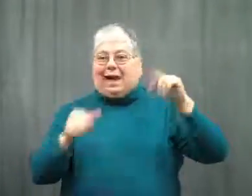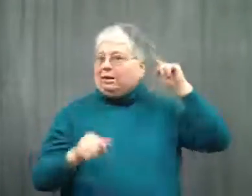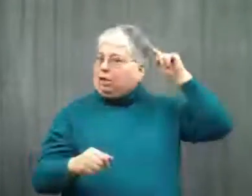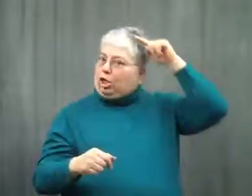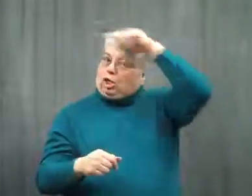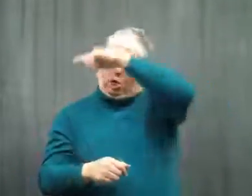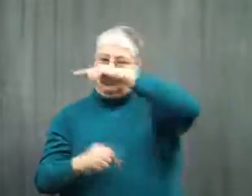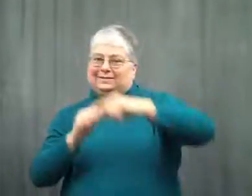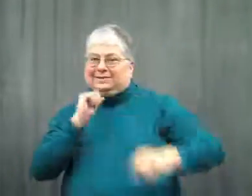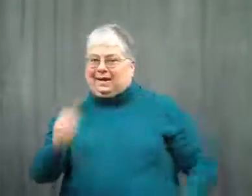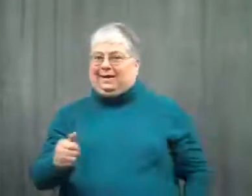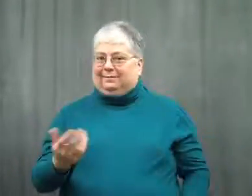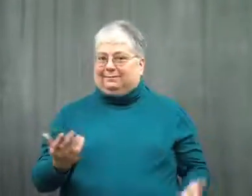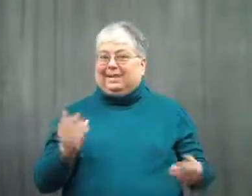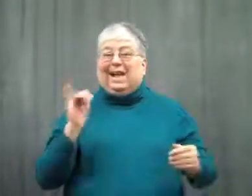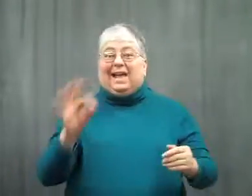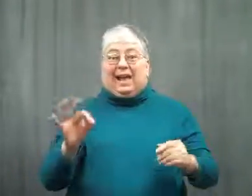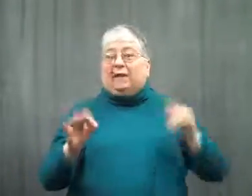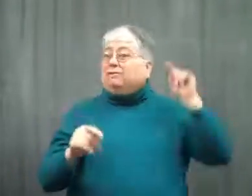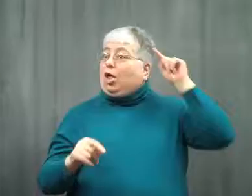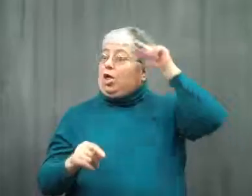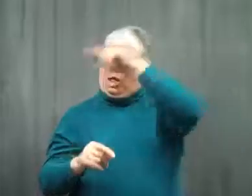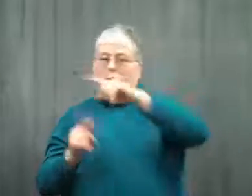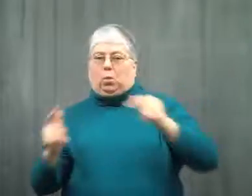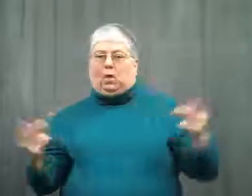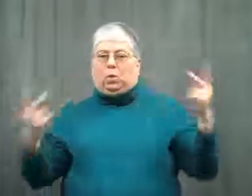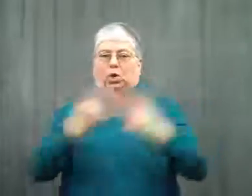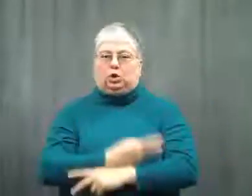It didn't cross over to the other side of the head. If it had, it would have been worse for her.